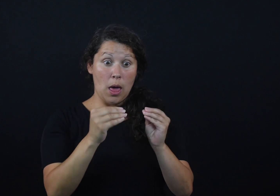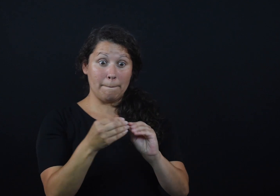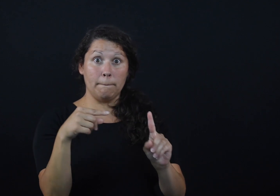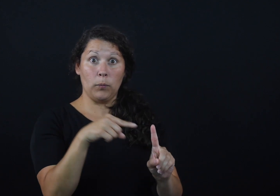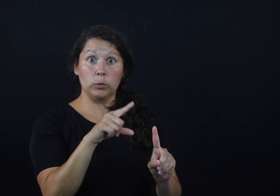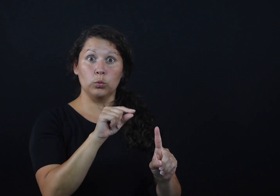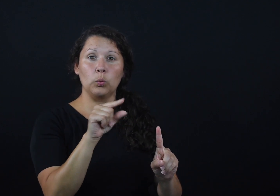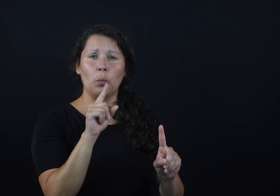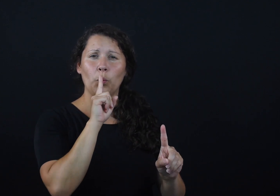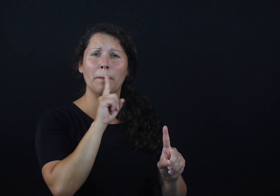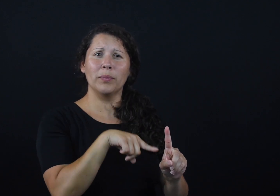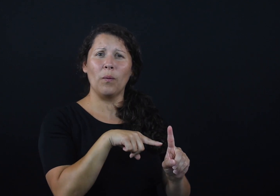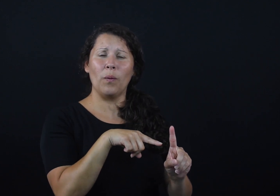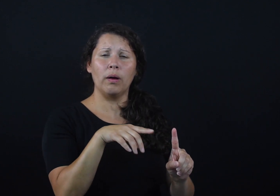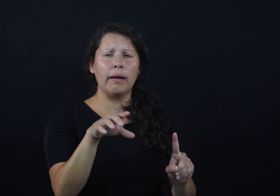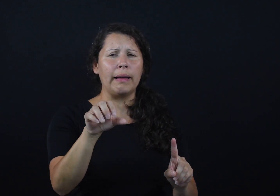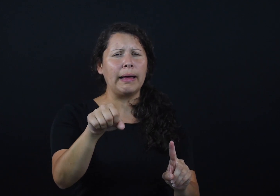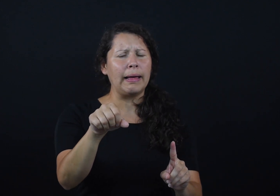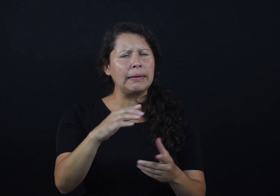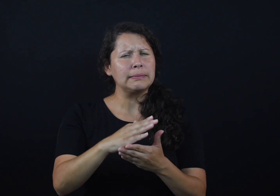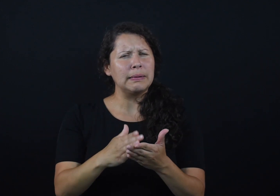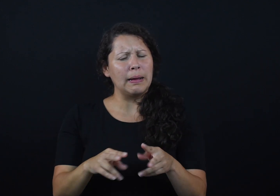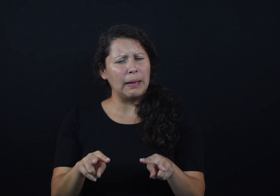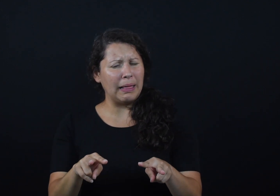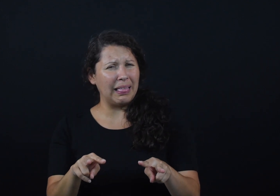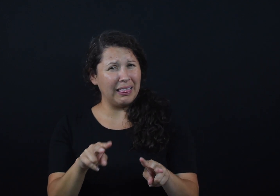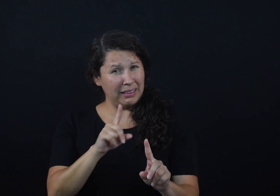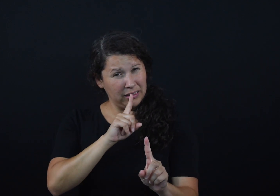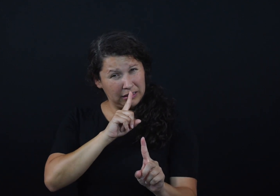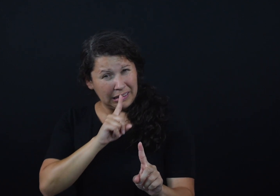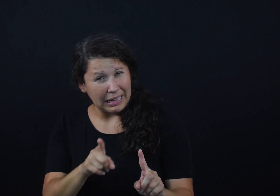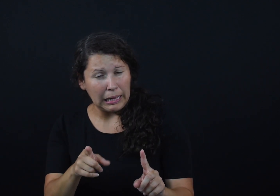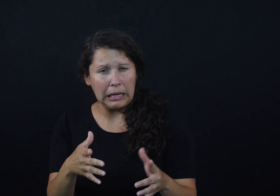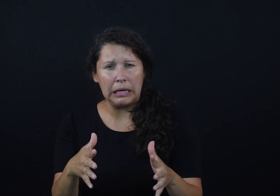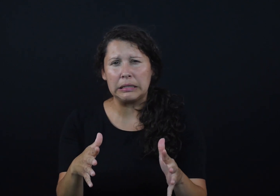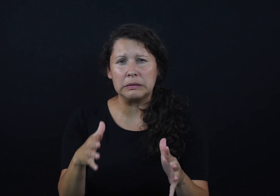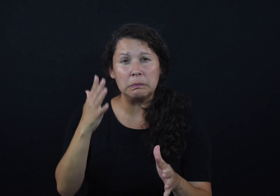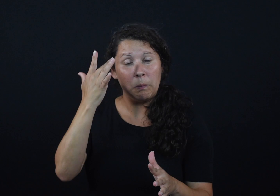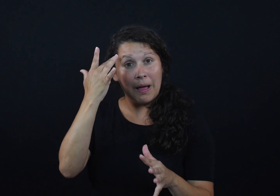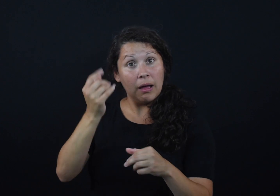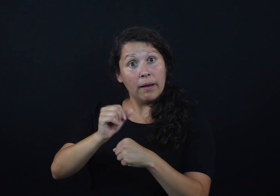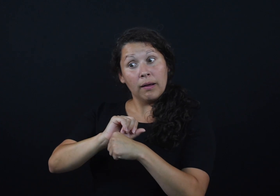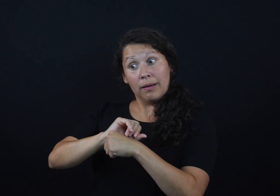reflect some uncertainty due to a pandemic-driven reduction in services